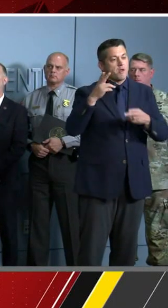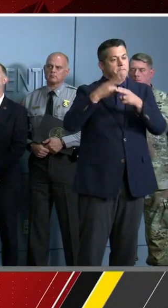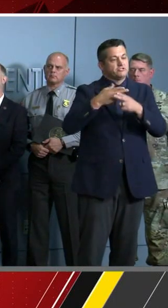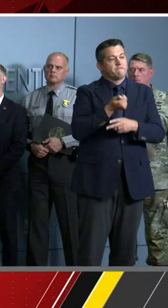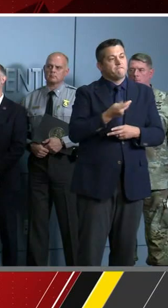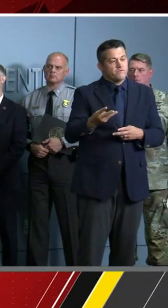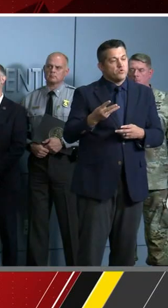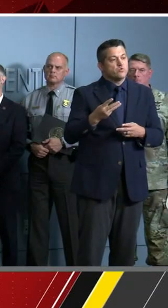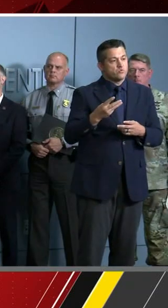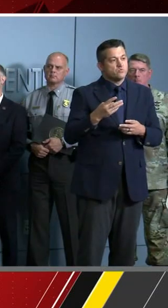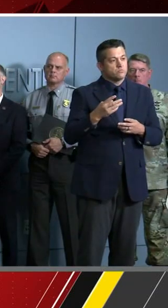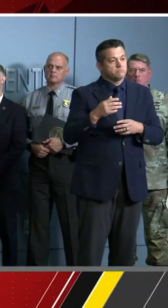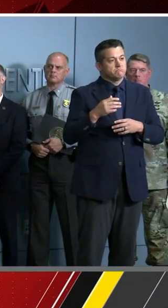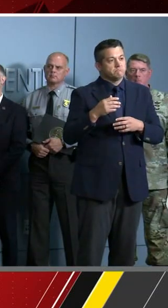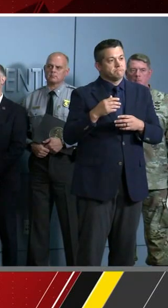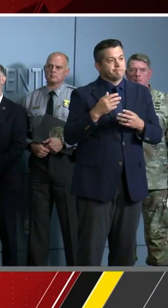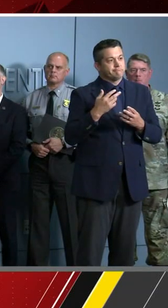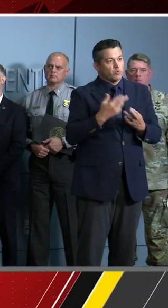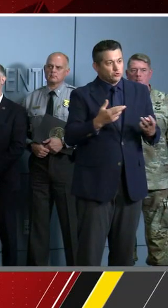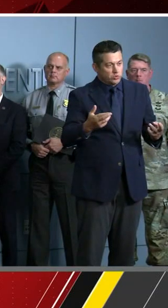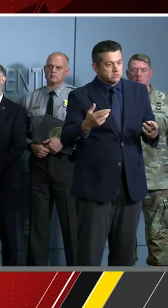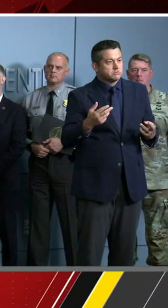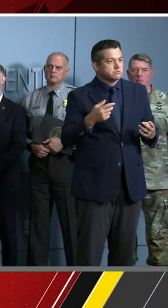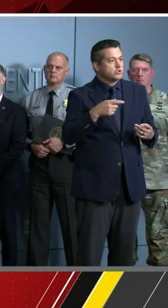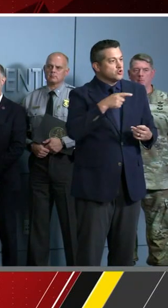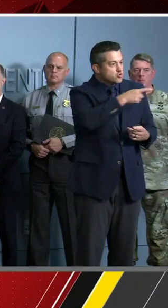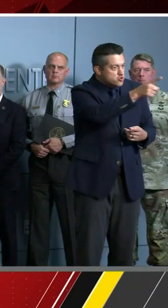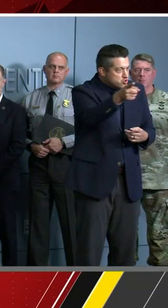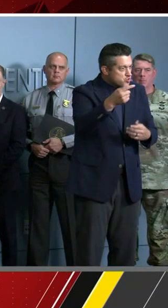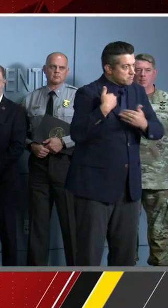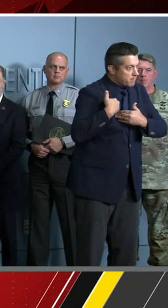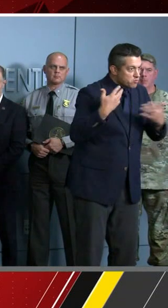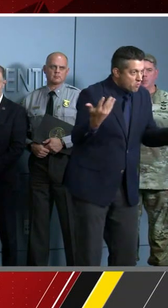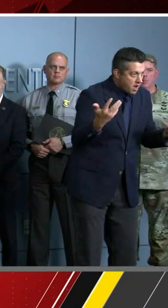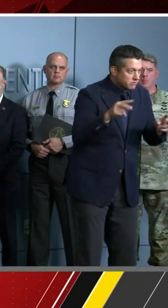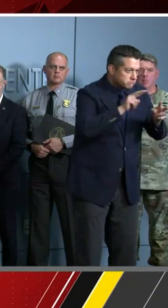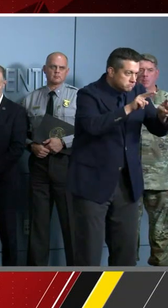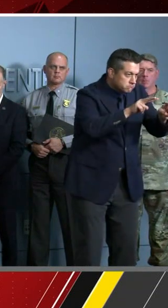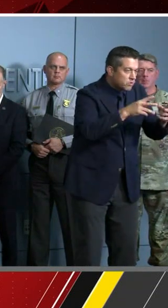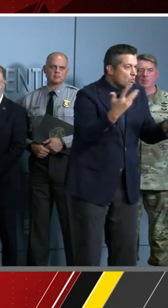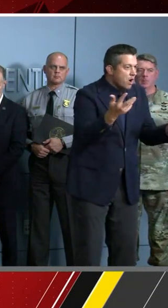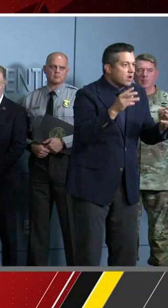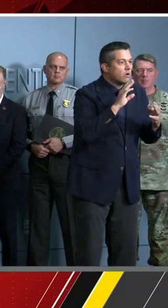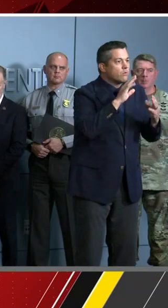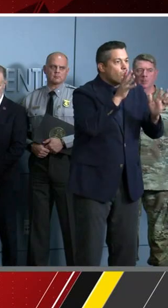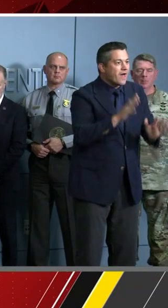and make sure you pay close attention to your local weather